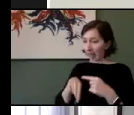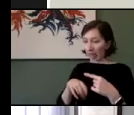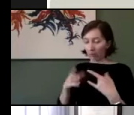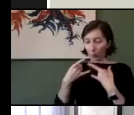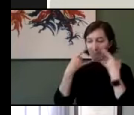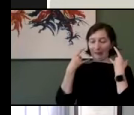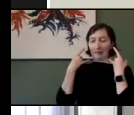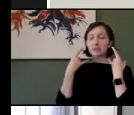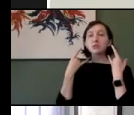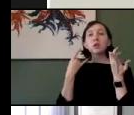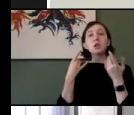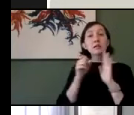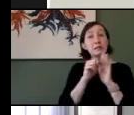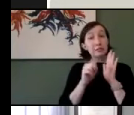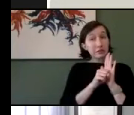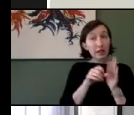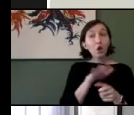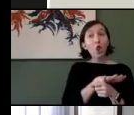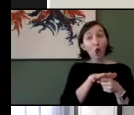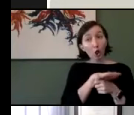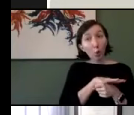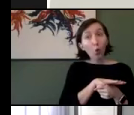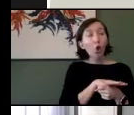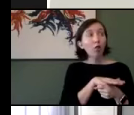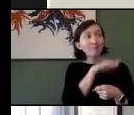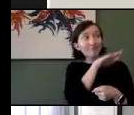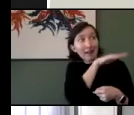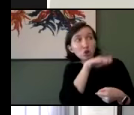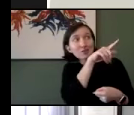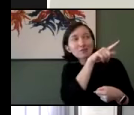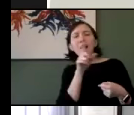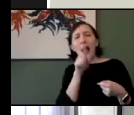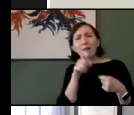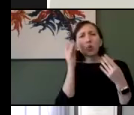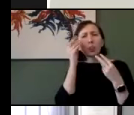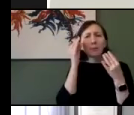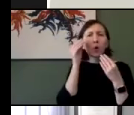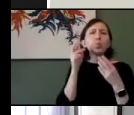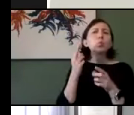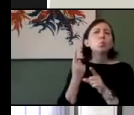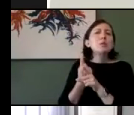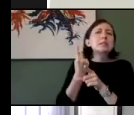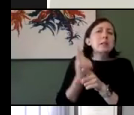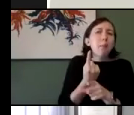must make reasonable accommodations so the person